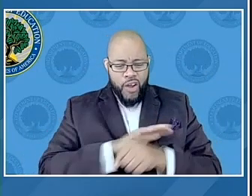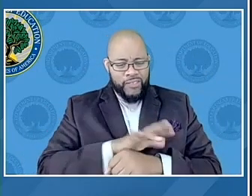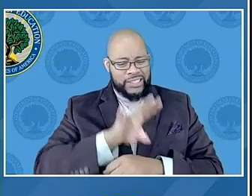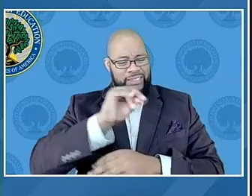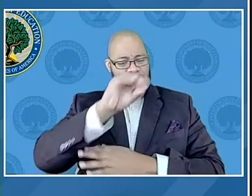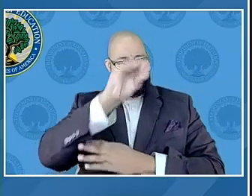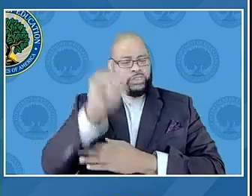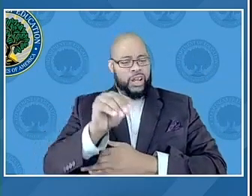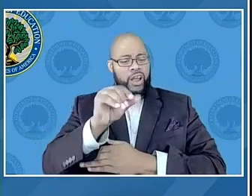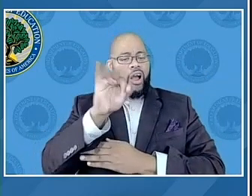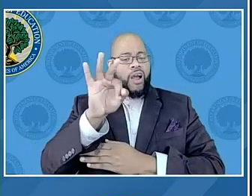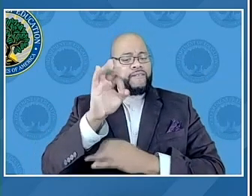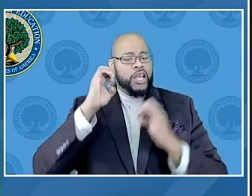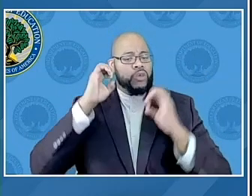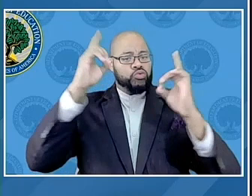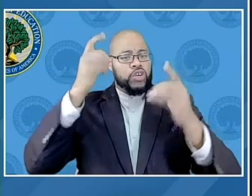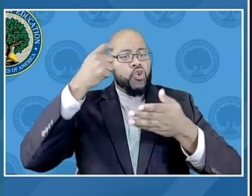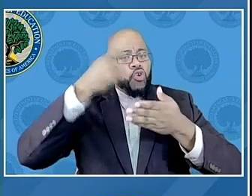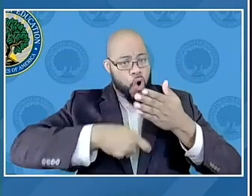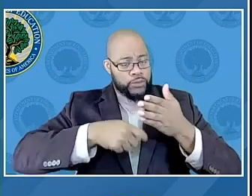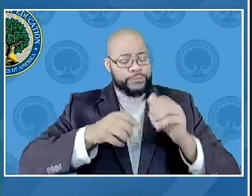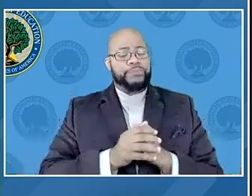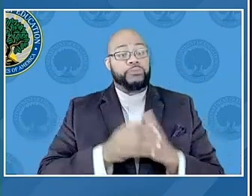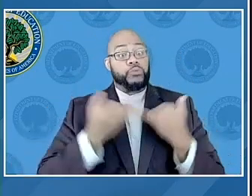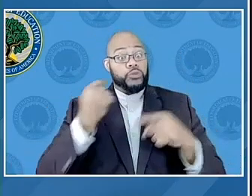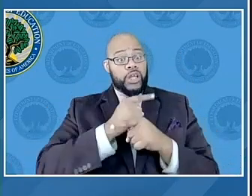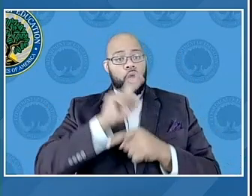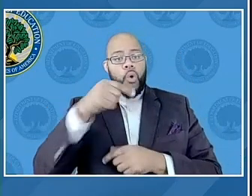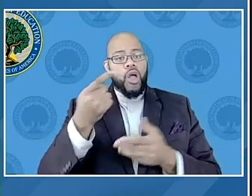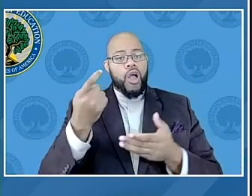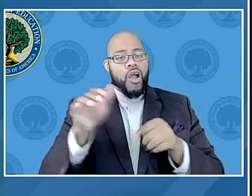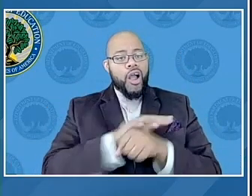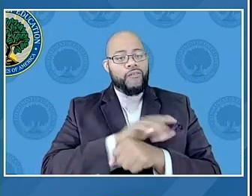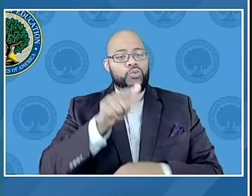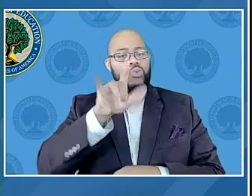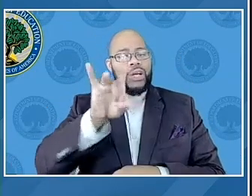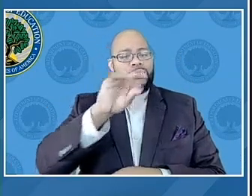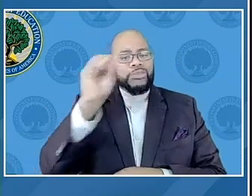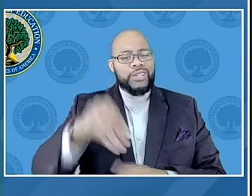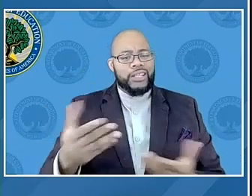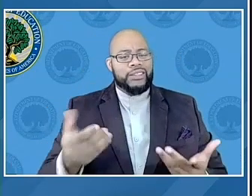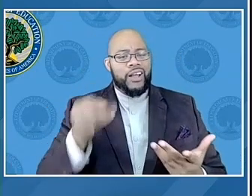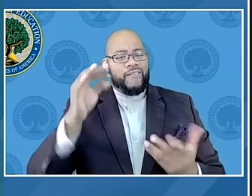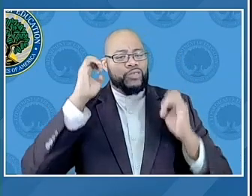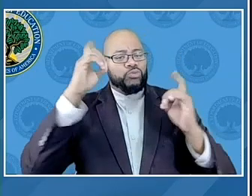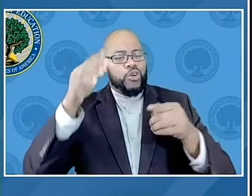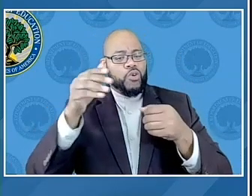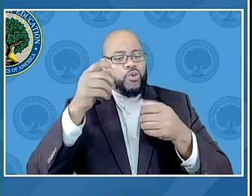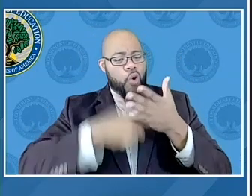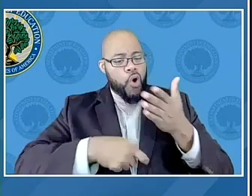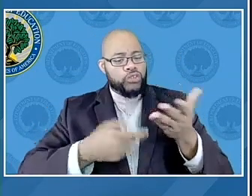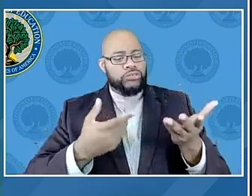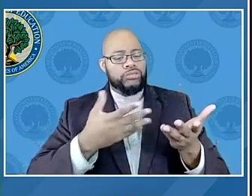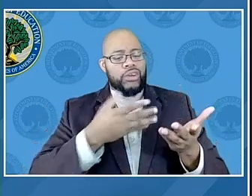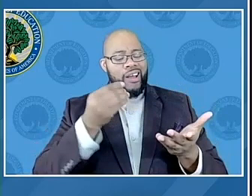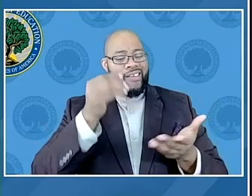educational costs. Today, it only covers 28 percent of educational costs, and that is increasing